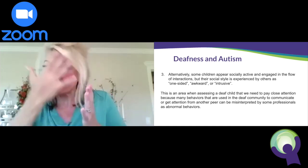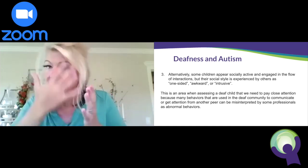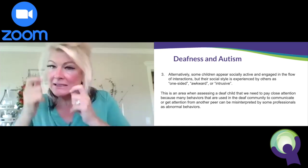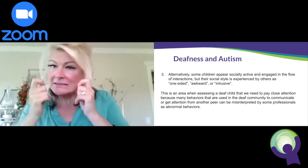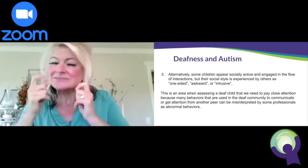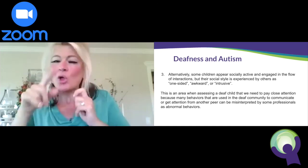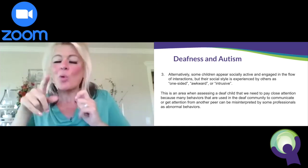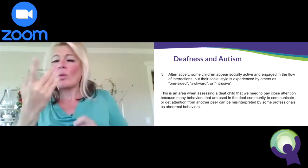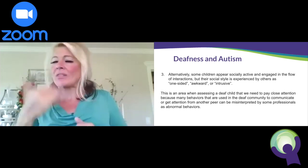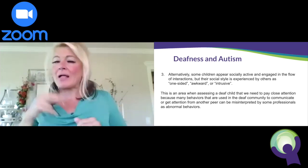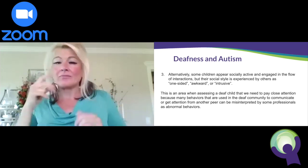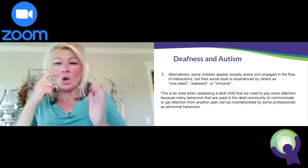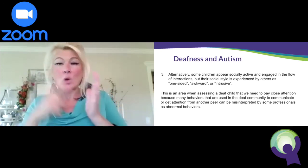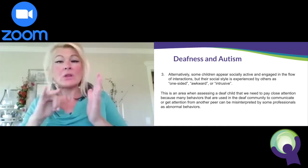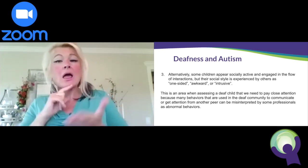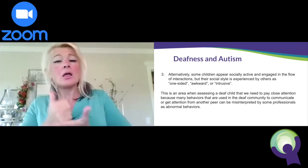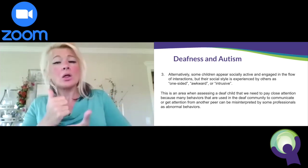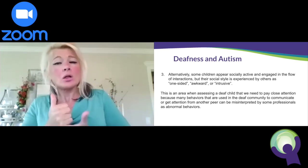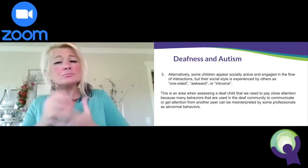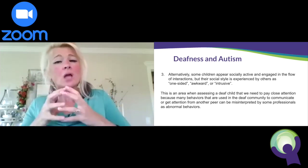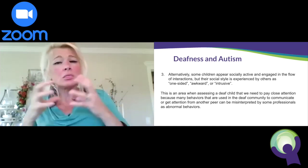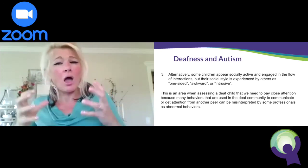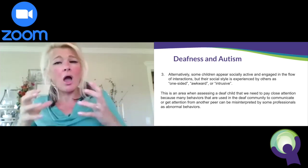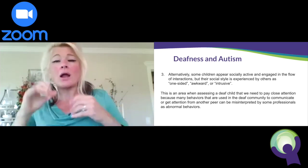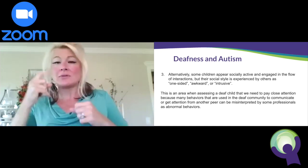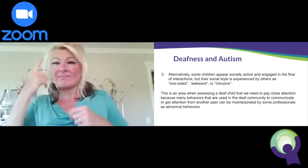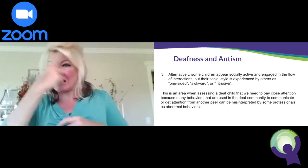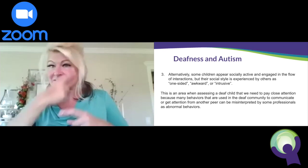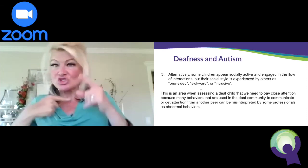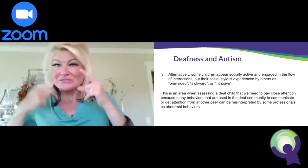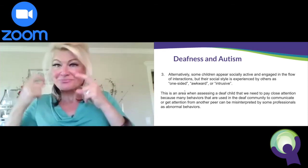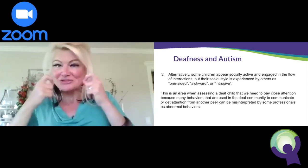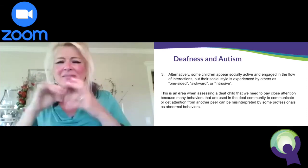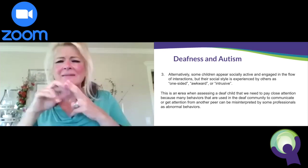as a team to really looking at students, their facial expressions, looking at how they're interacting, how they're